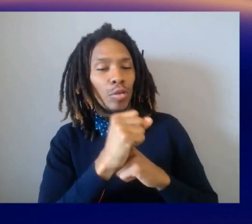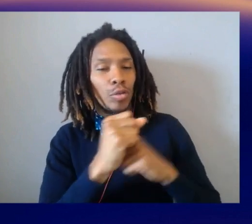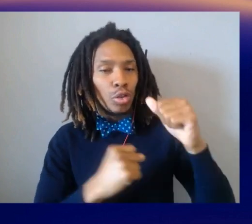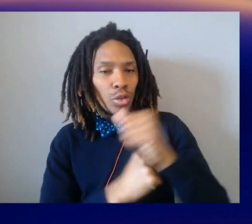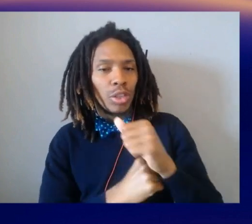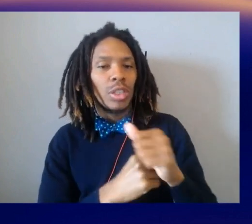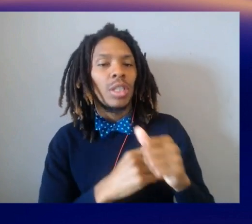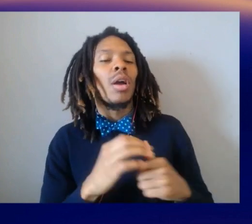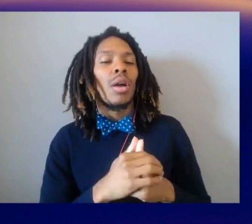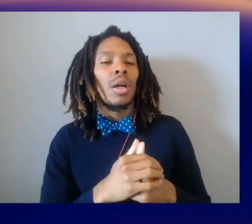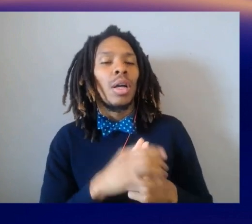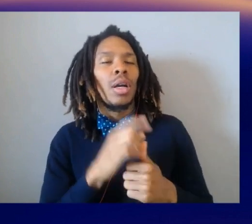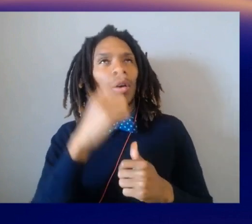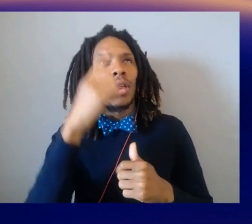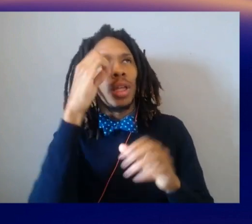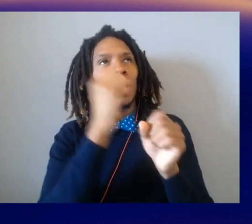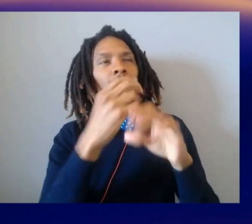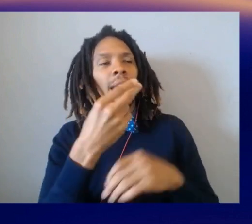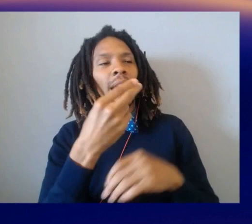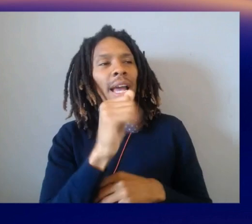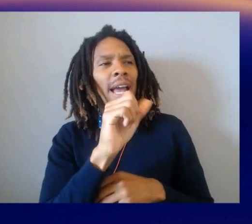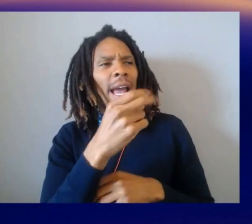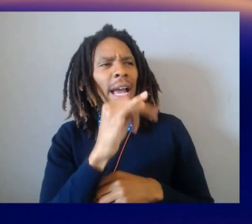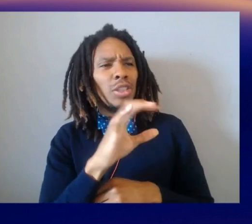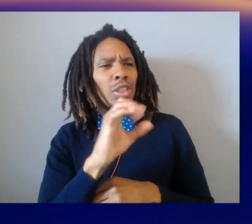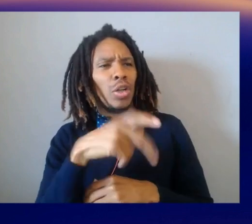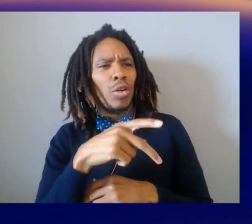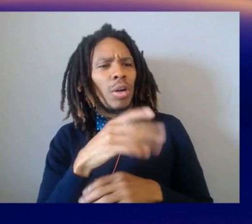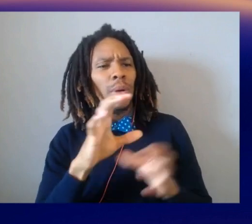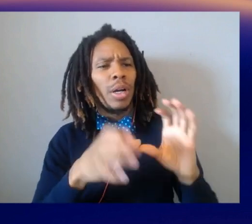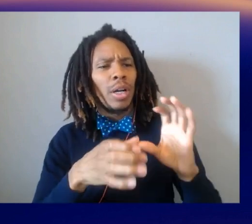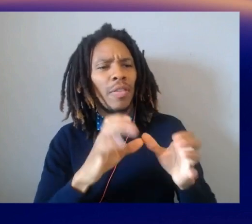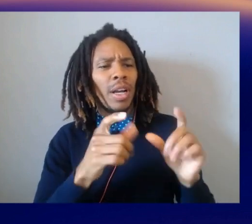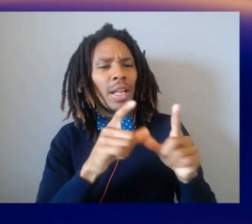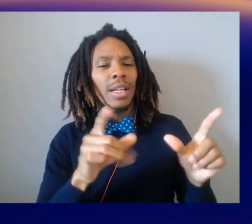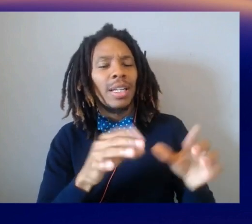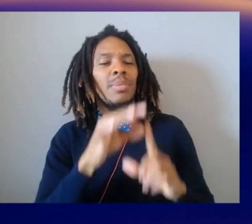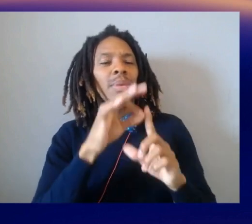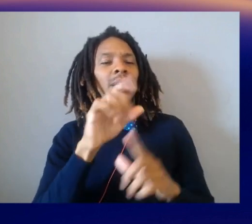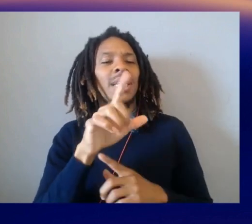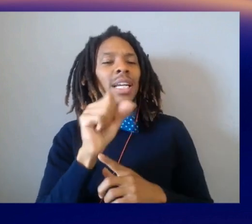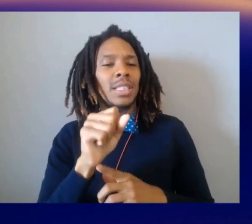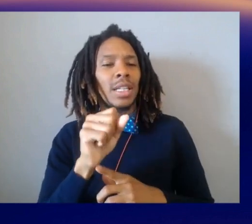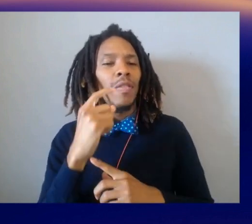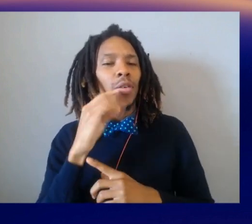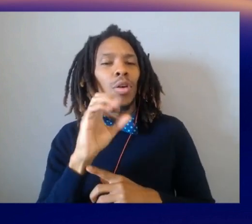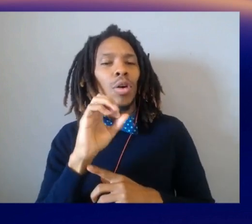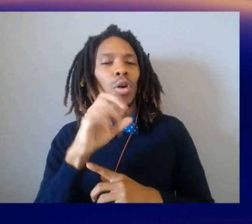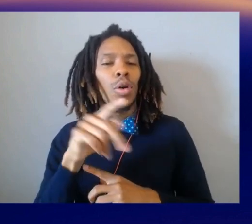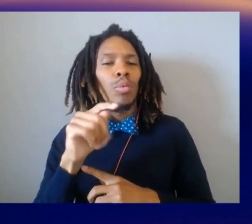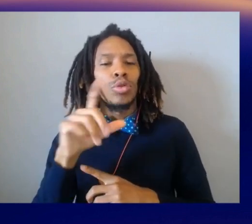You can think about Hashi Corp configuration language as like a special DSL for Hashi Corp tools similar to something like JSON.